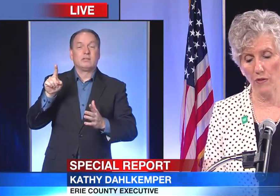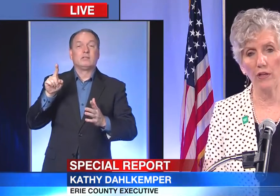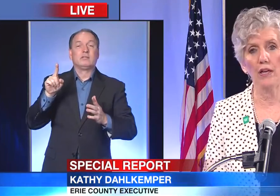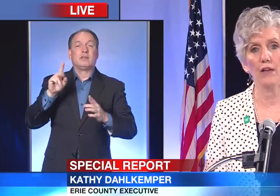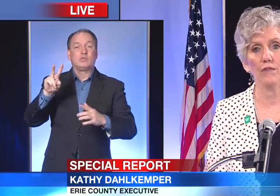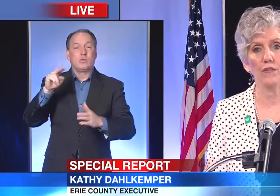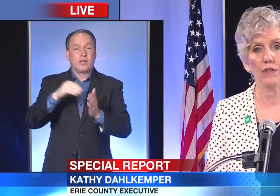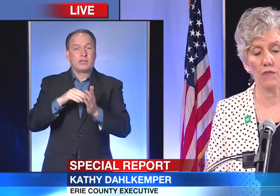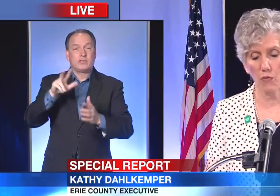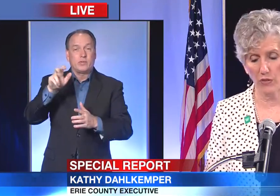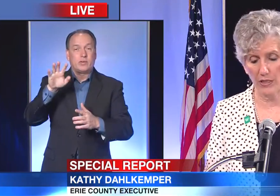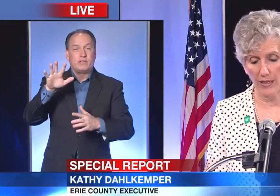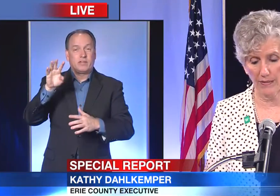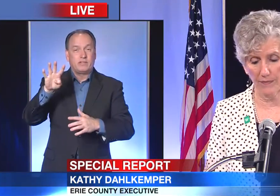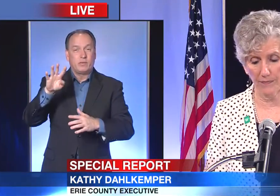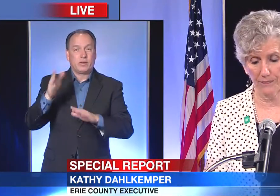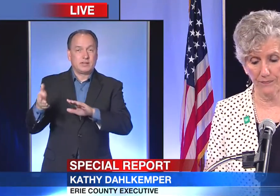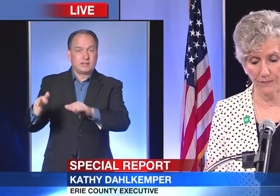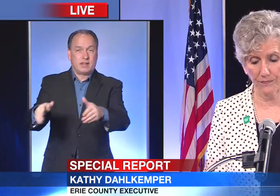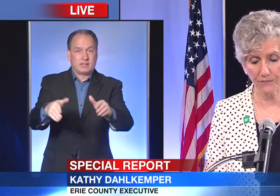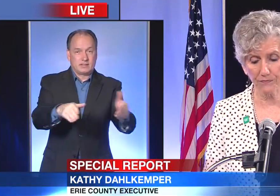THE STATE TOTAL IS AT 46,971